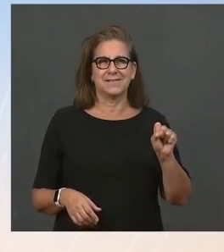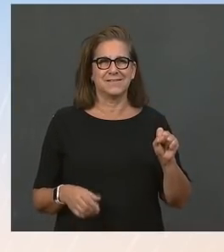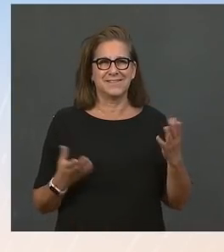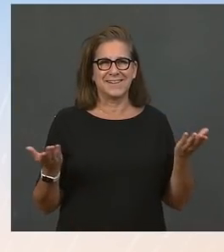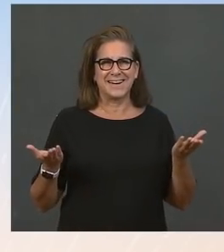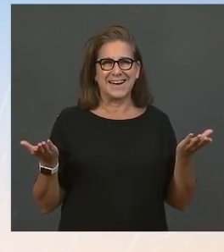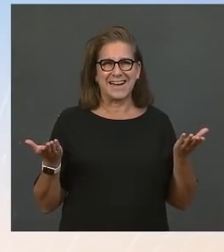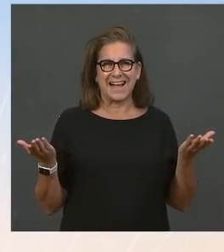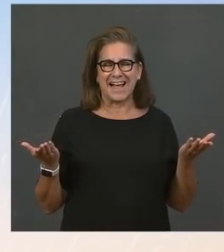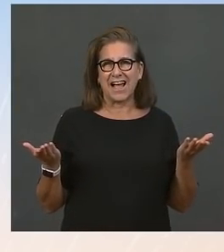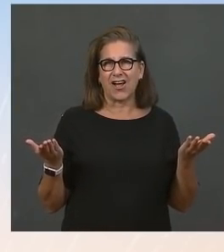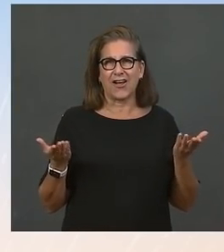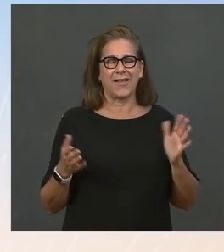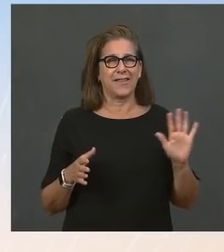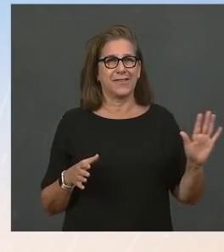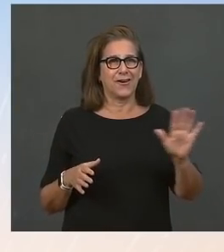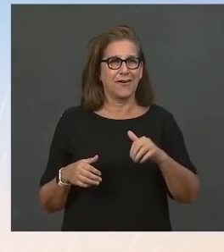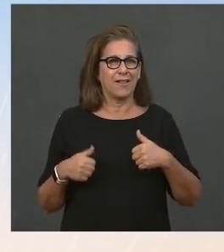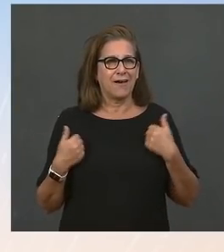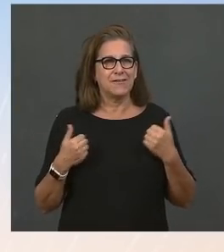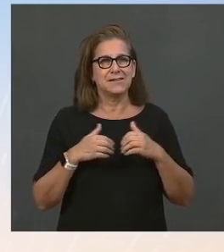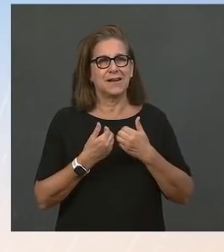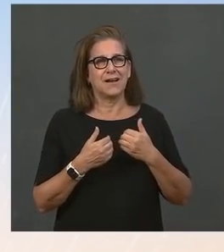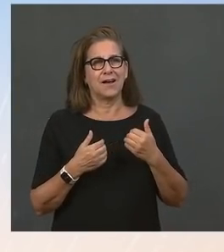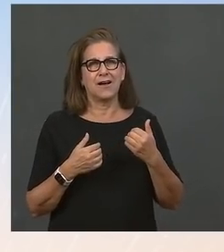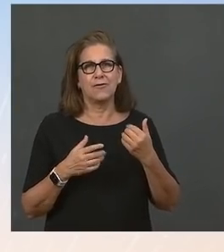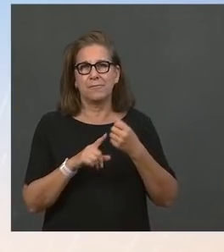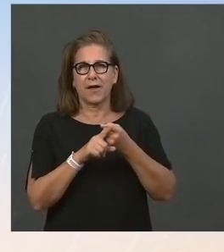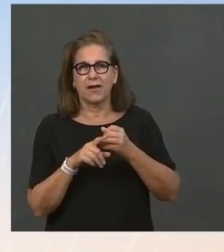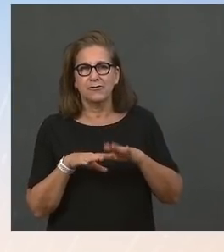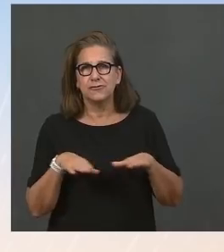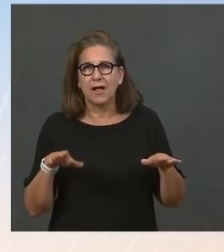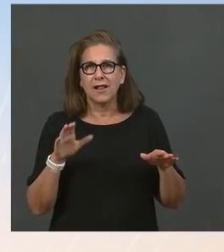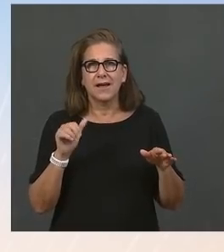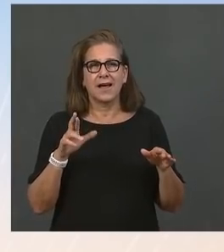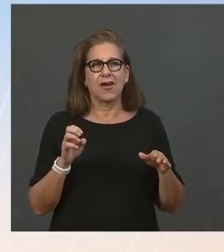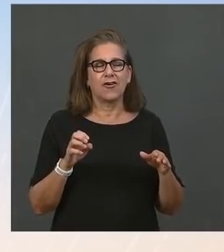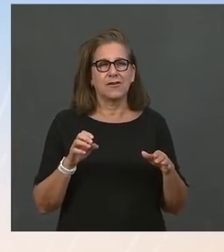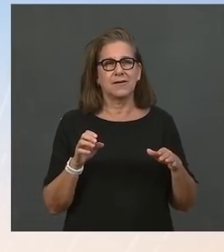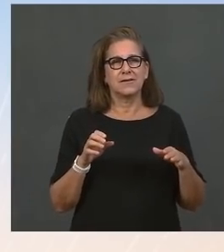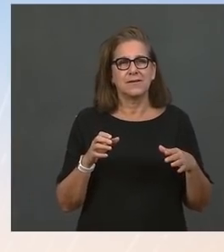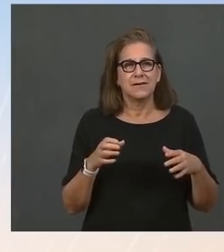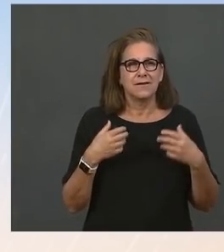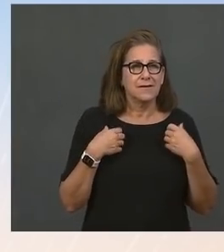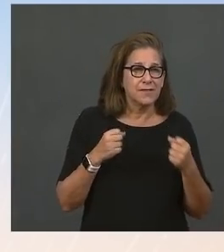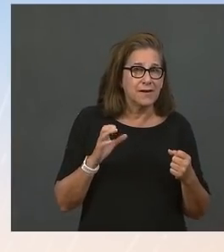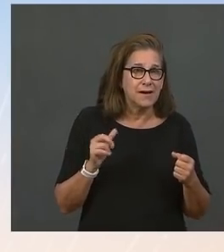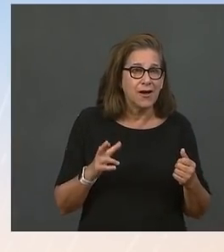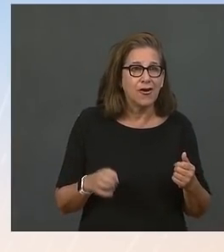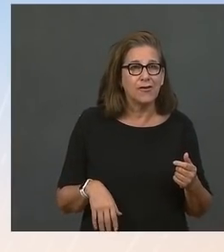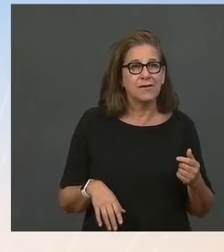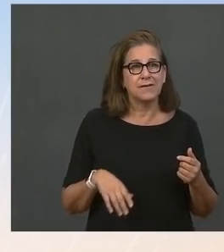and how it will help them, for people who really want to send their kids to pre-k but can't afford it, for people who are worried about paid leave